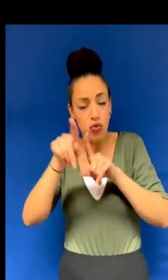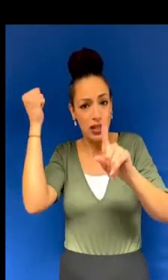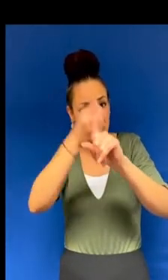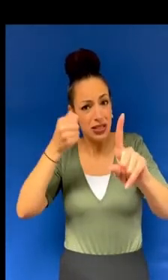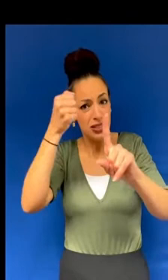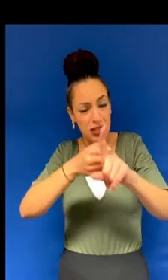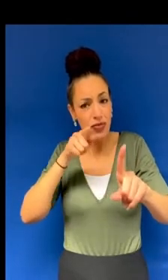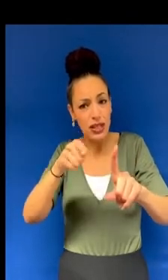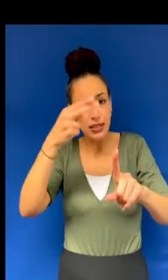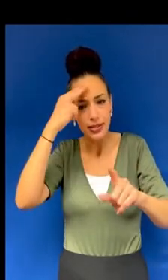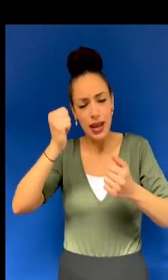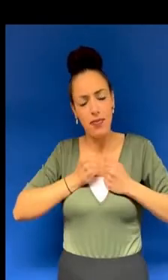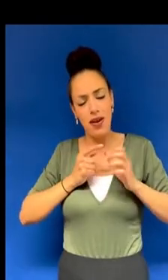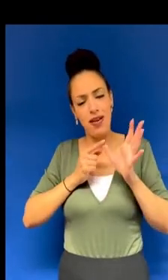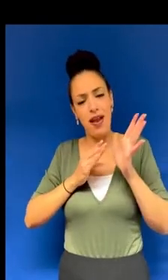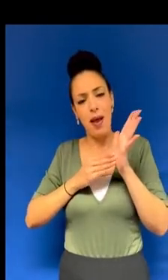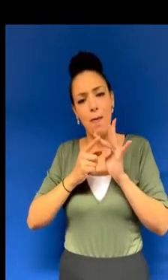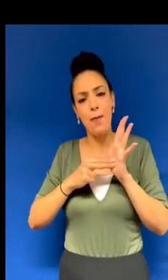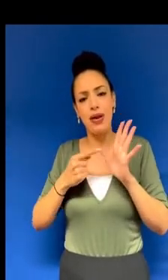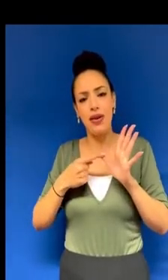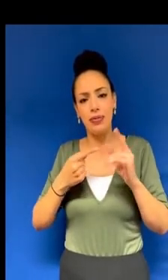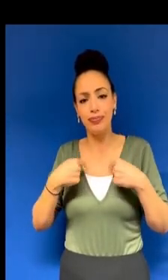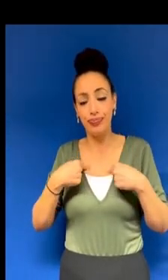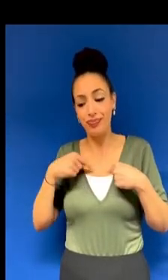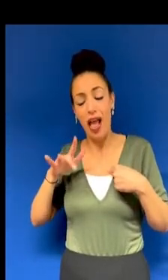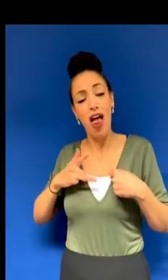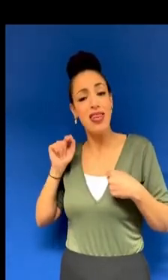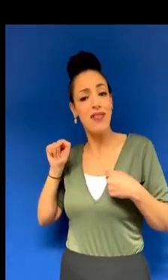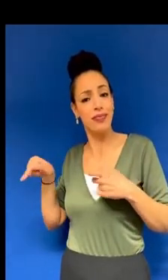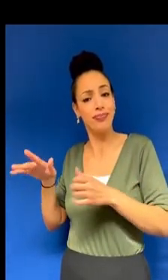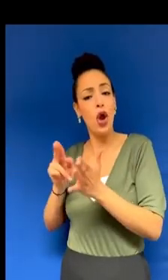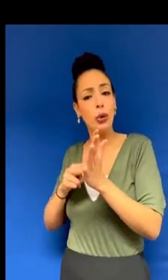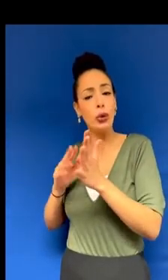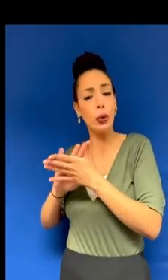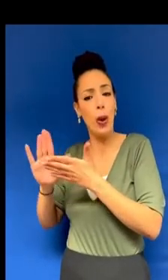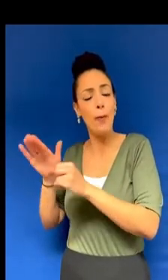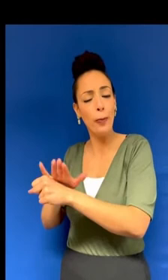And that's many more people in insecure housing, that we need to fight for.